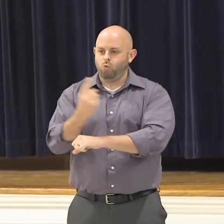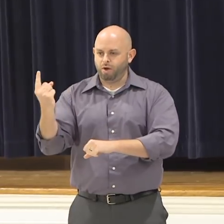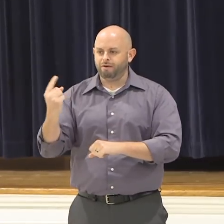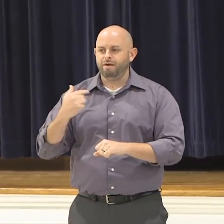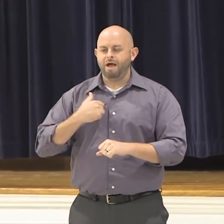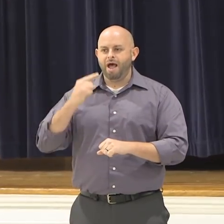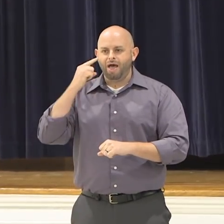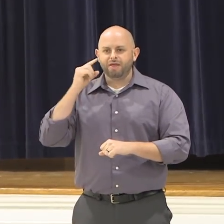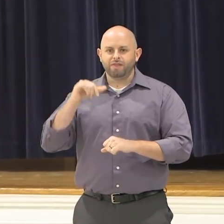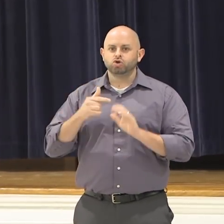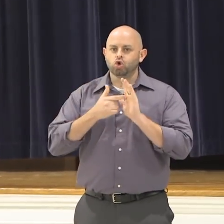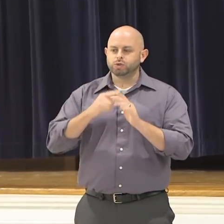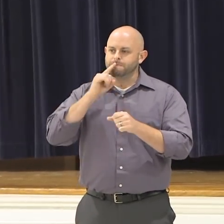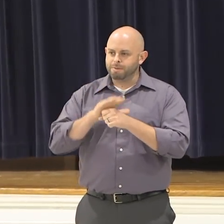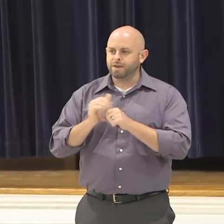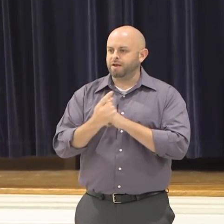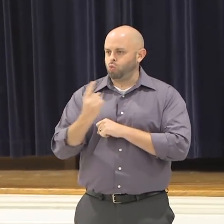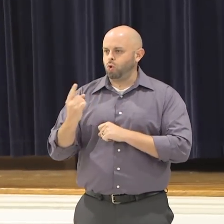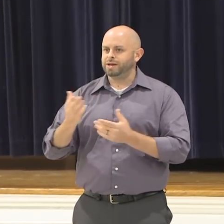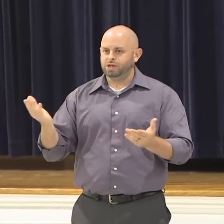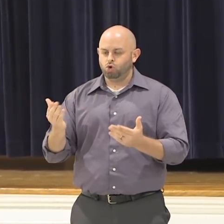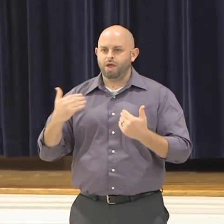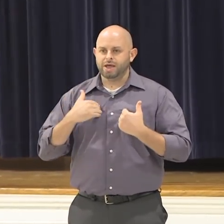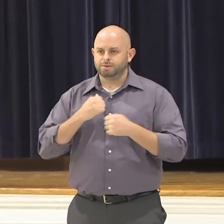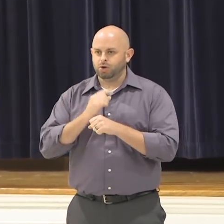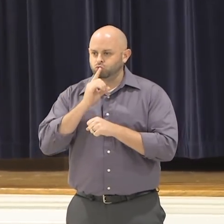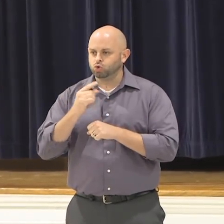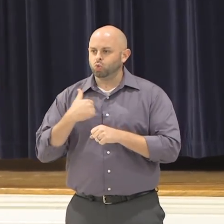it shows the commitment that everyone has to making sure that we have a safe